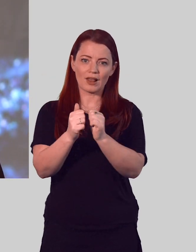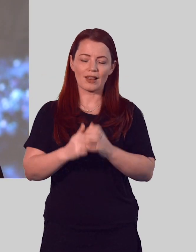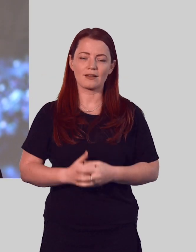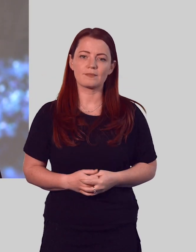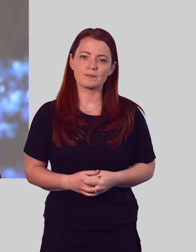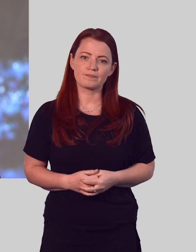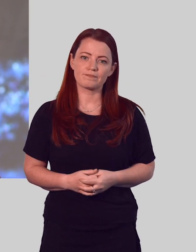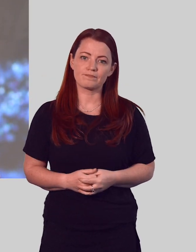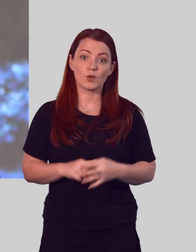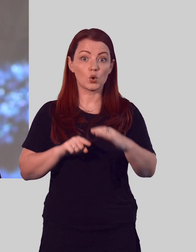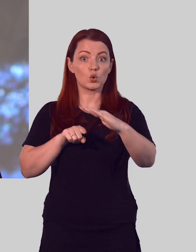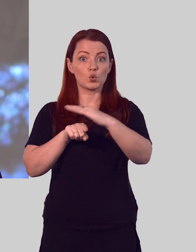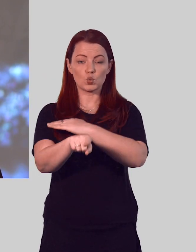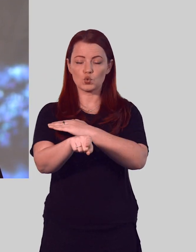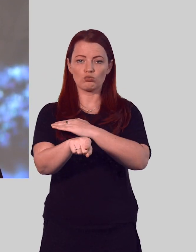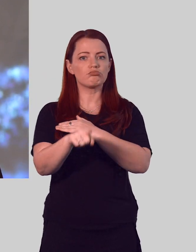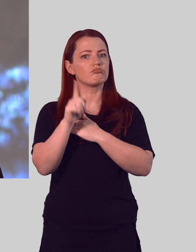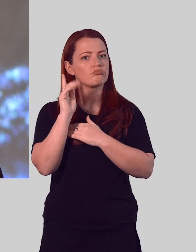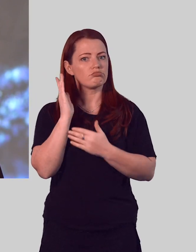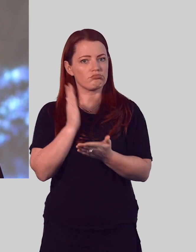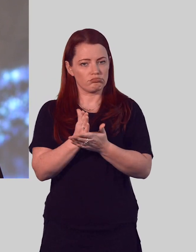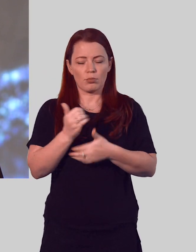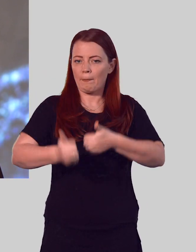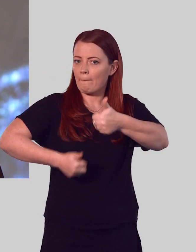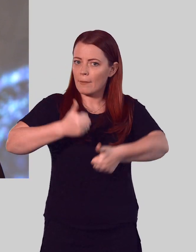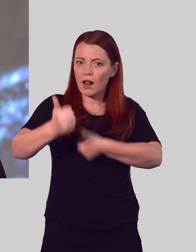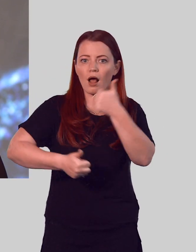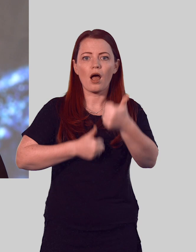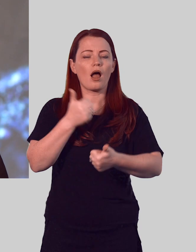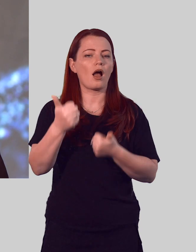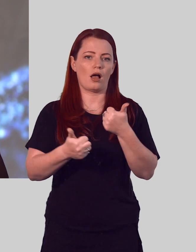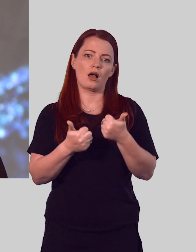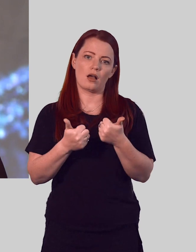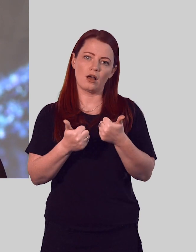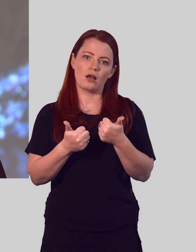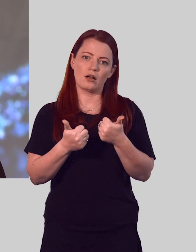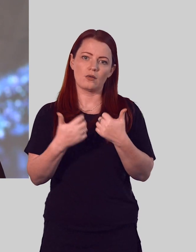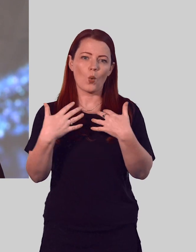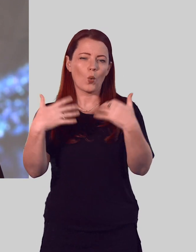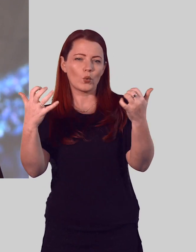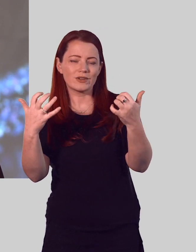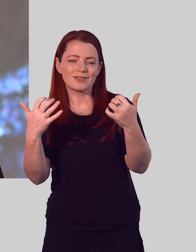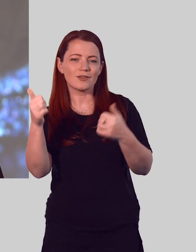YouTube is the most popular video platform, audiences are more familiar with it than